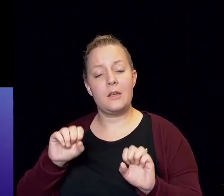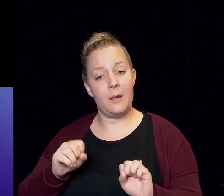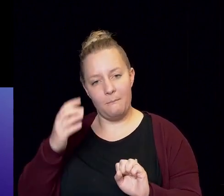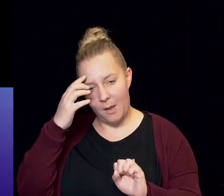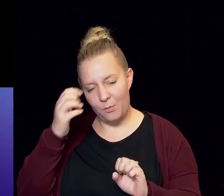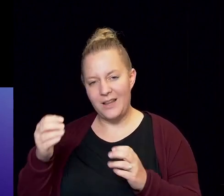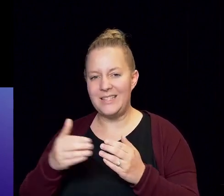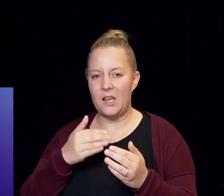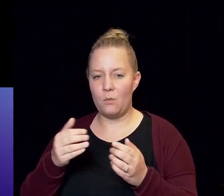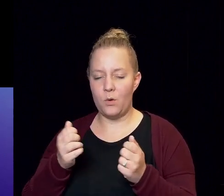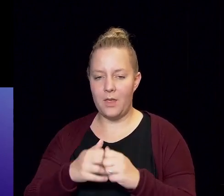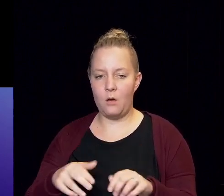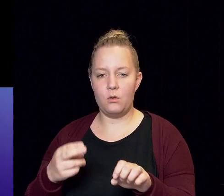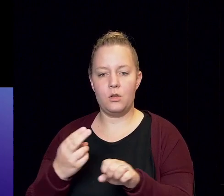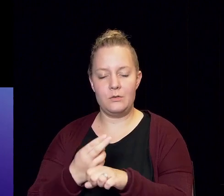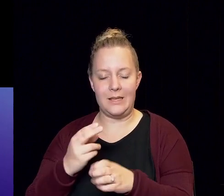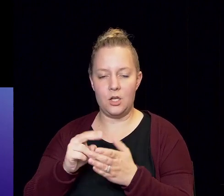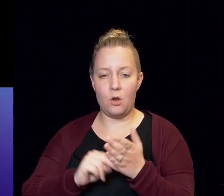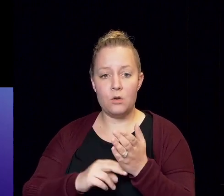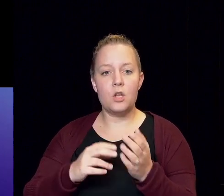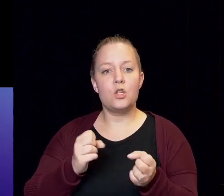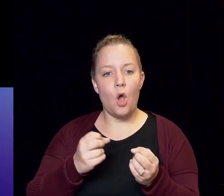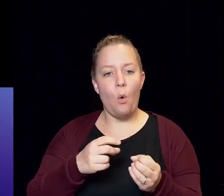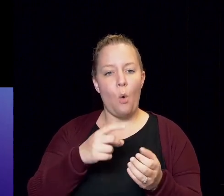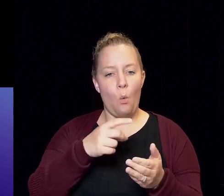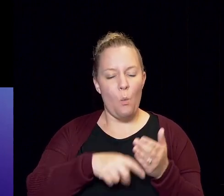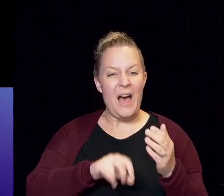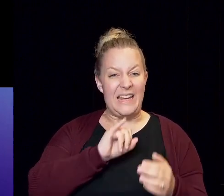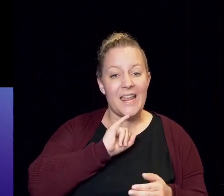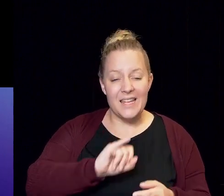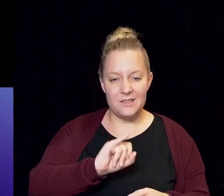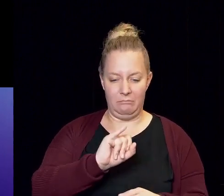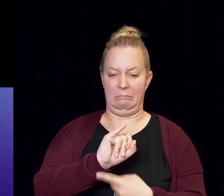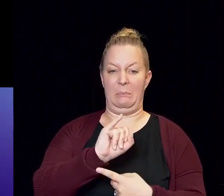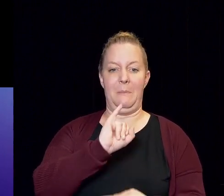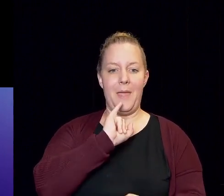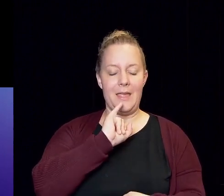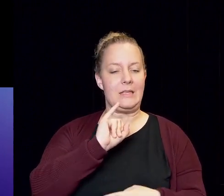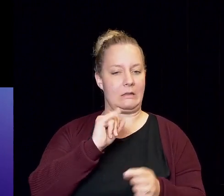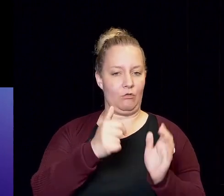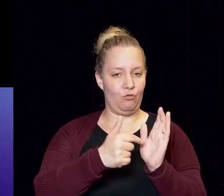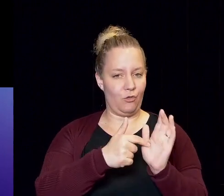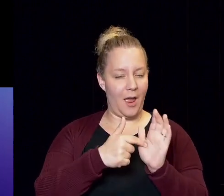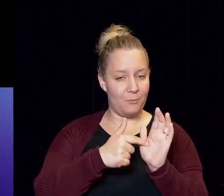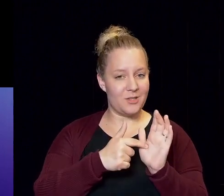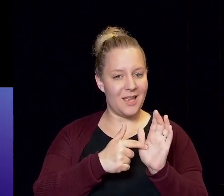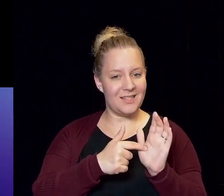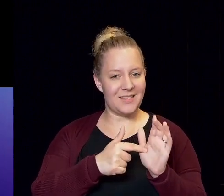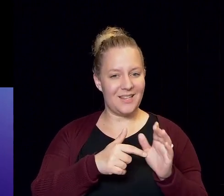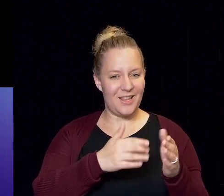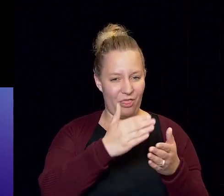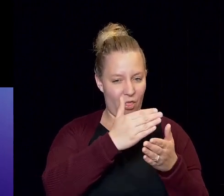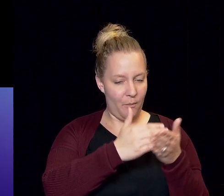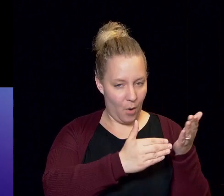So, what is. Now, if you remember back on the other side, "is" is representative of the part.